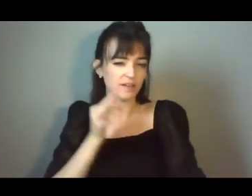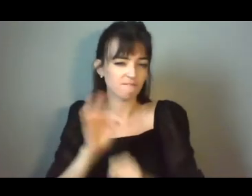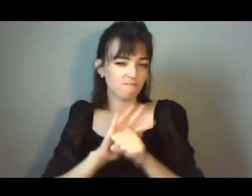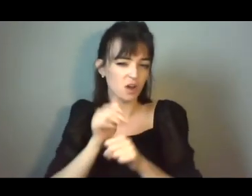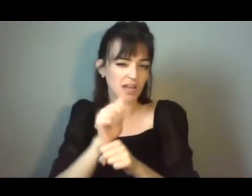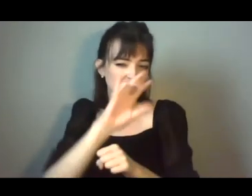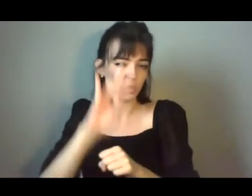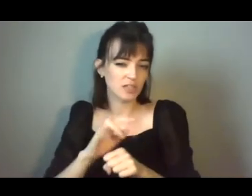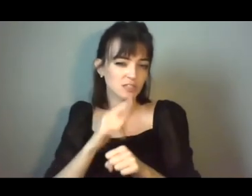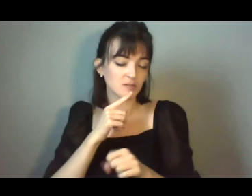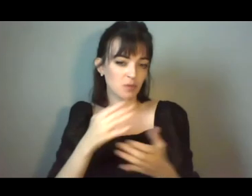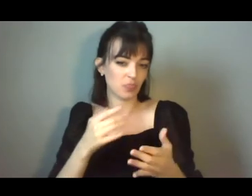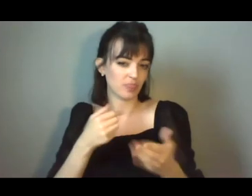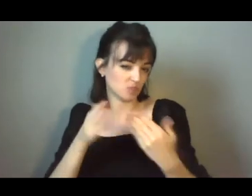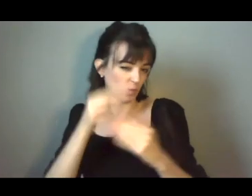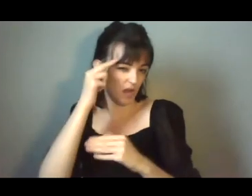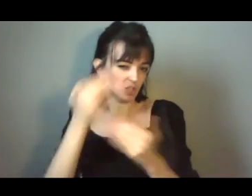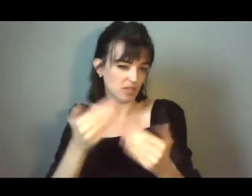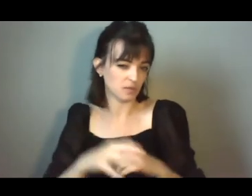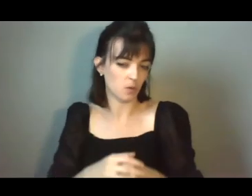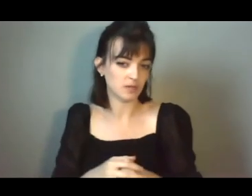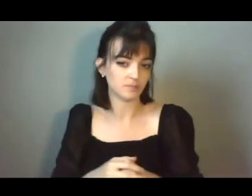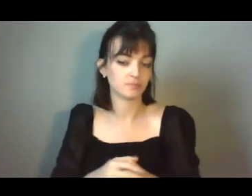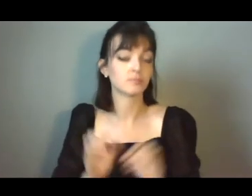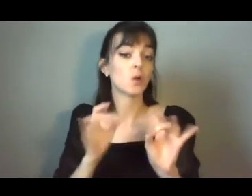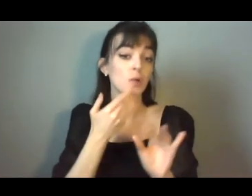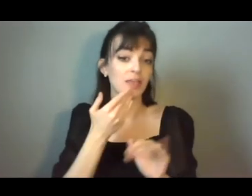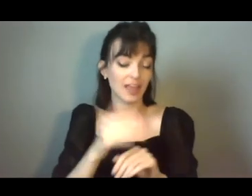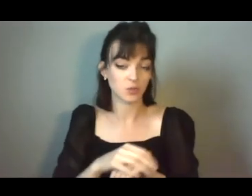how I am interpreting it for the moment. >>: Thank you for that Louise, and I suppose